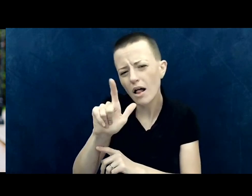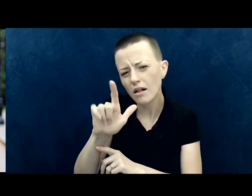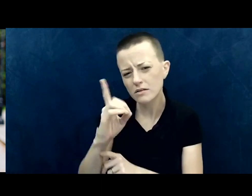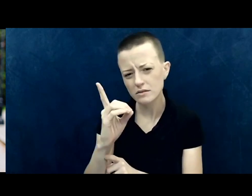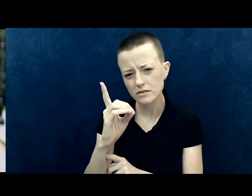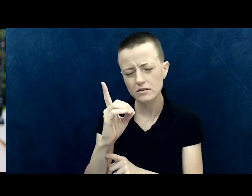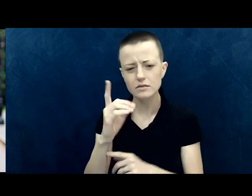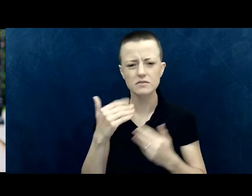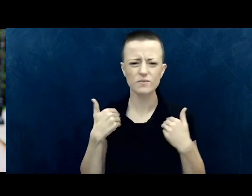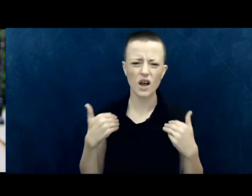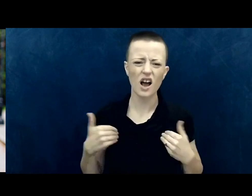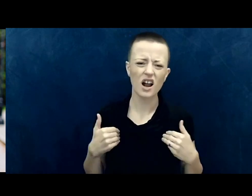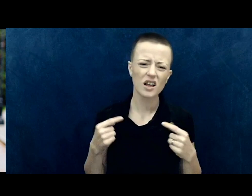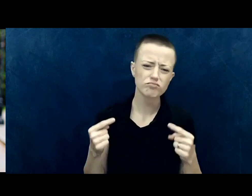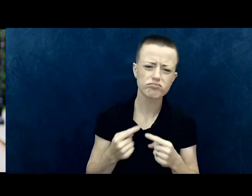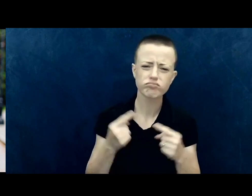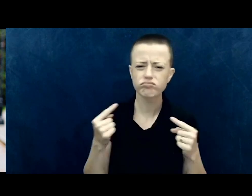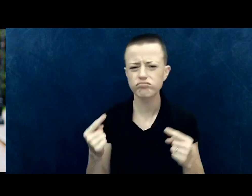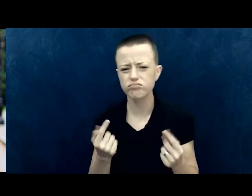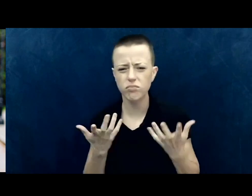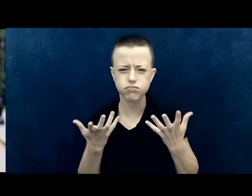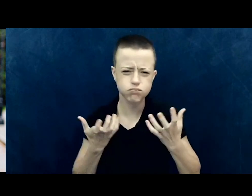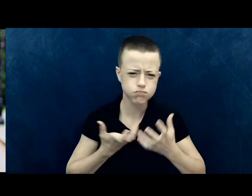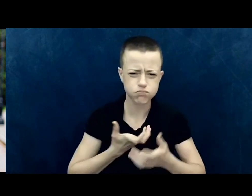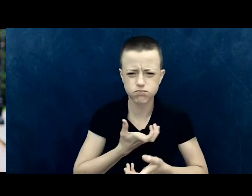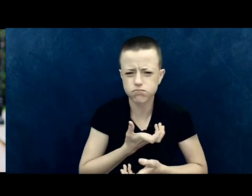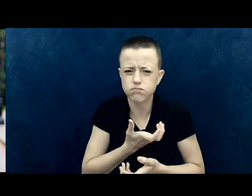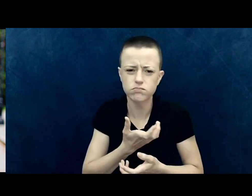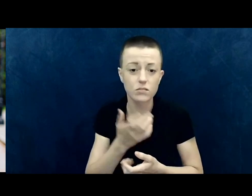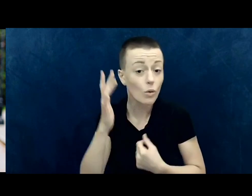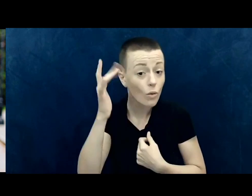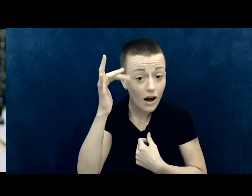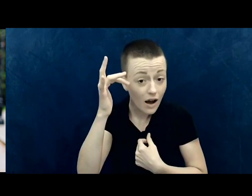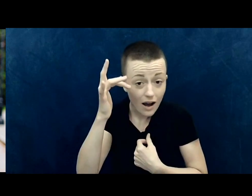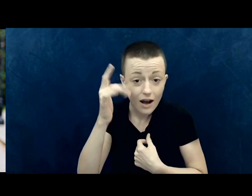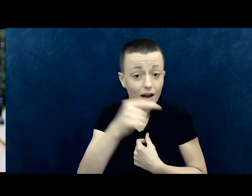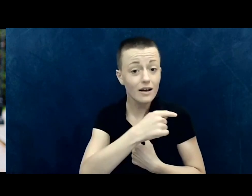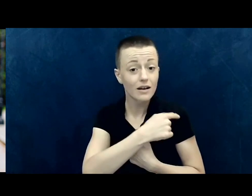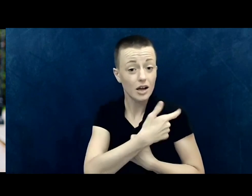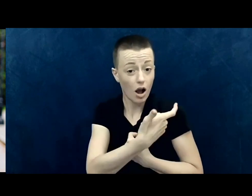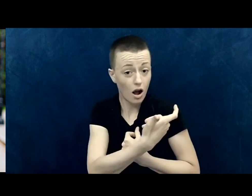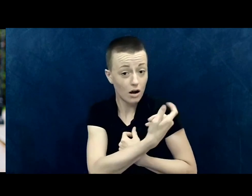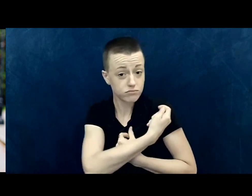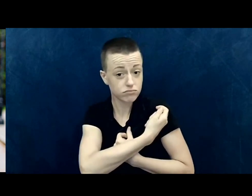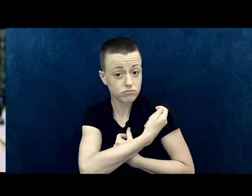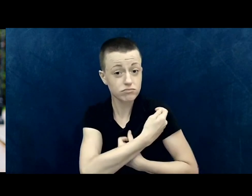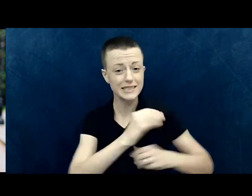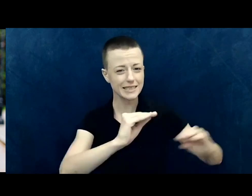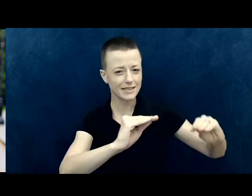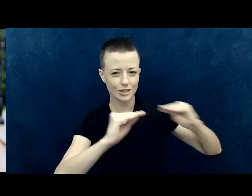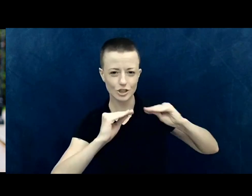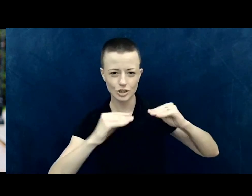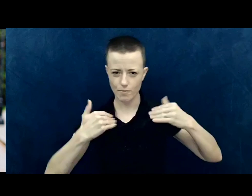and that your immune system is responding to the vaccine and getting ready to protect you from the actual COVID virus.